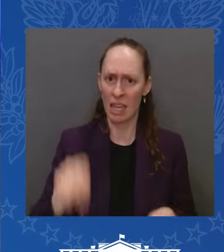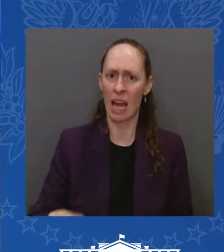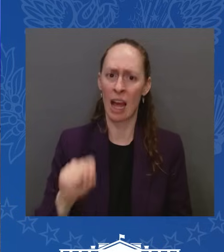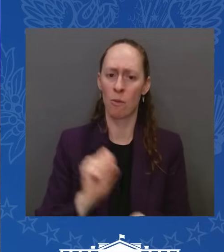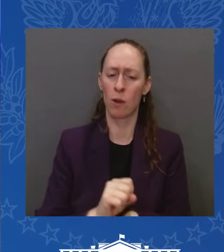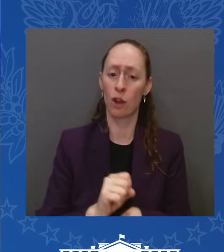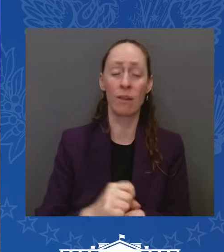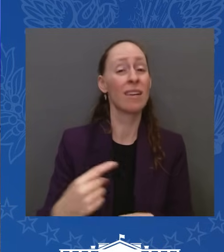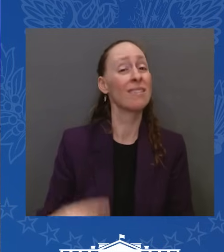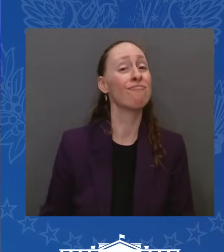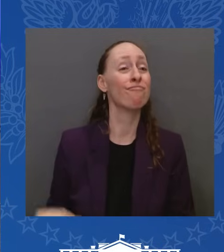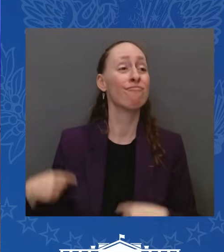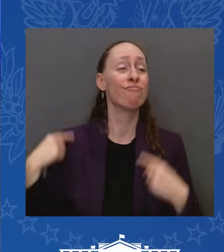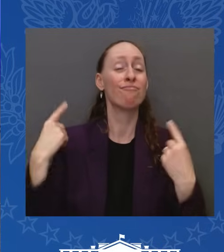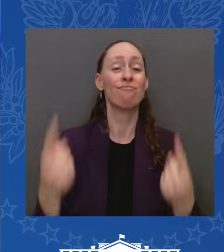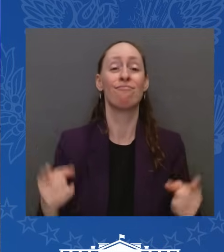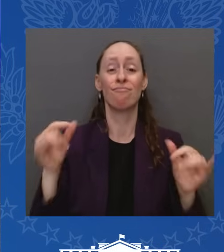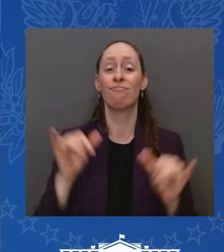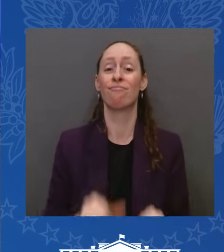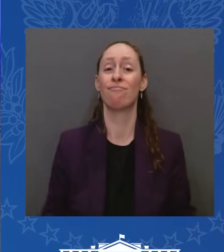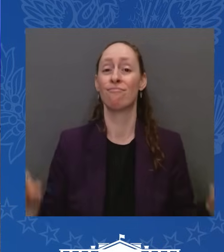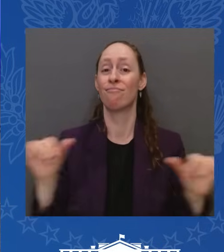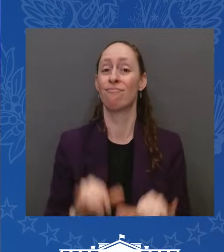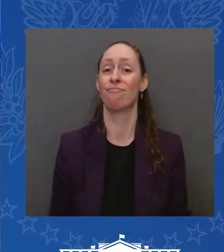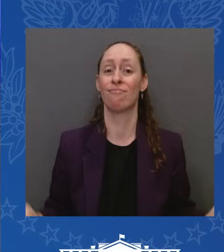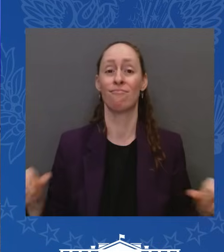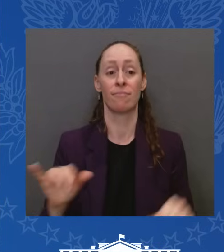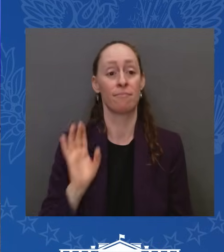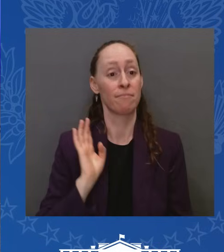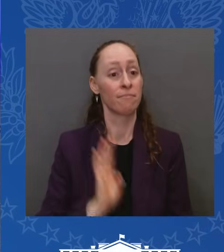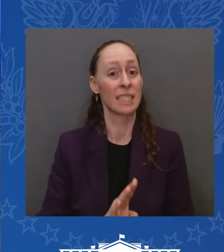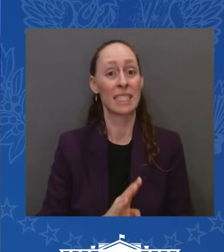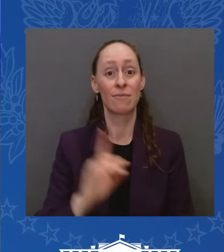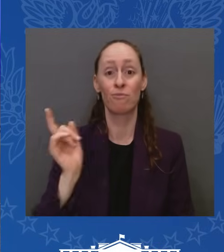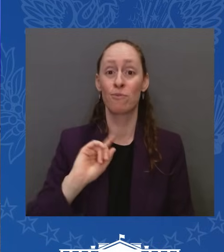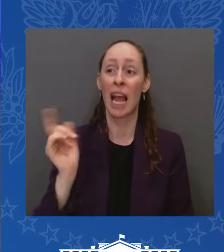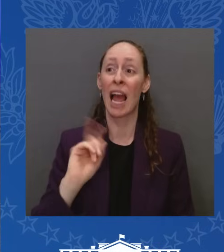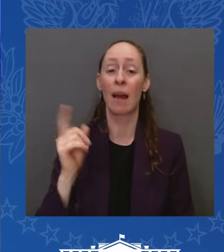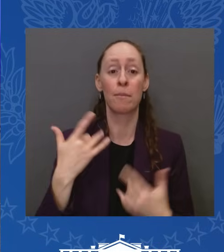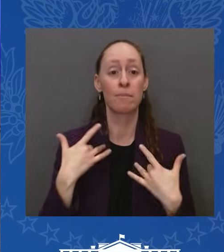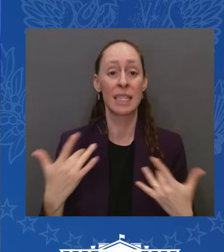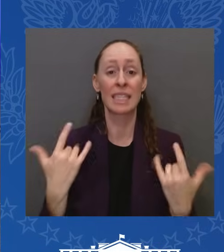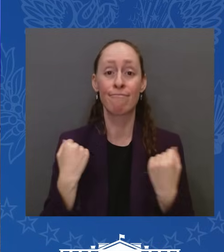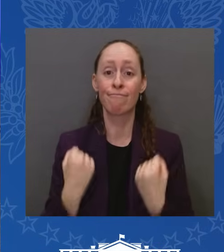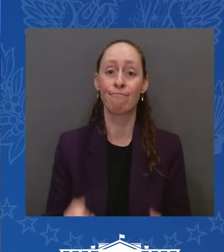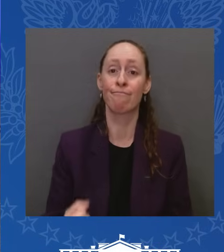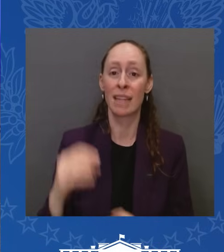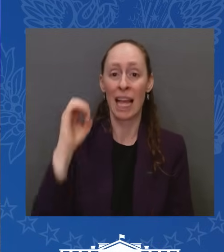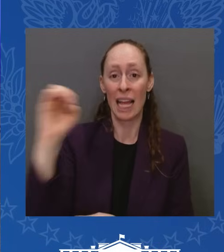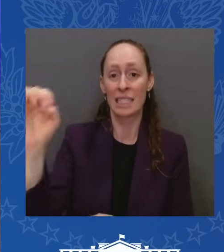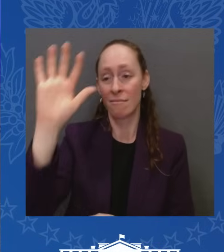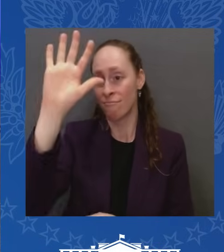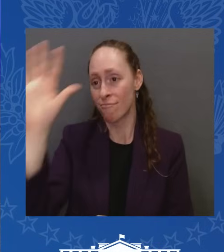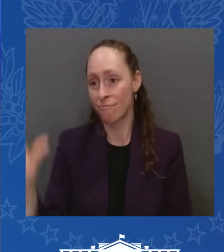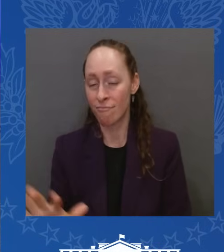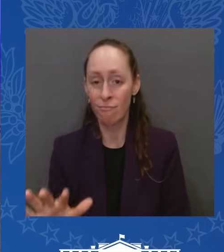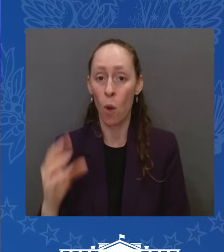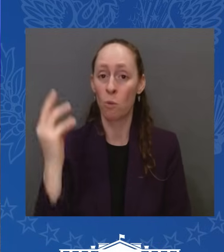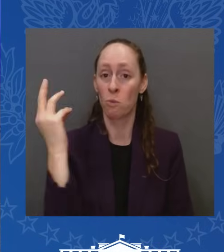of our gross domestic product in research and development. Now it's 0.7 percent. How can you lead the world